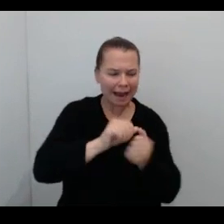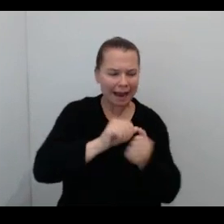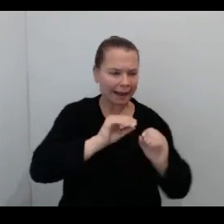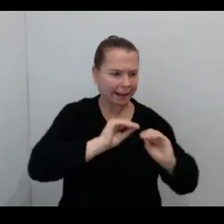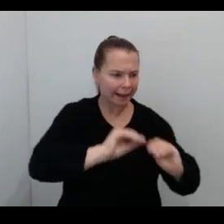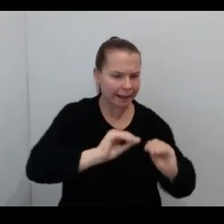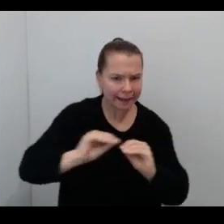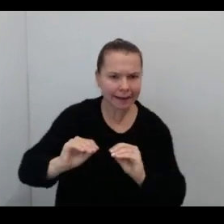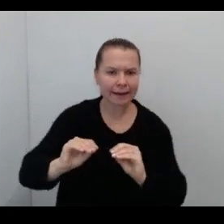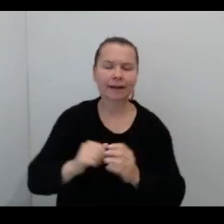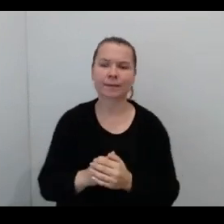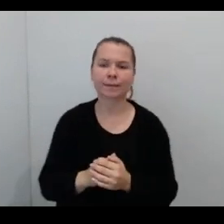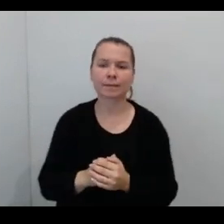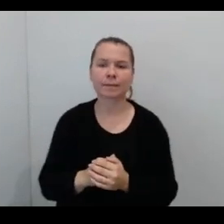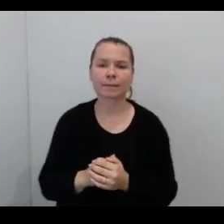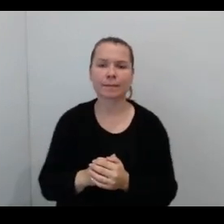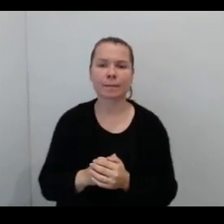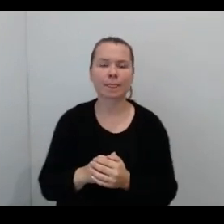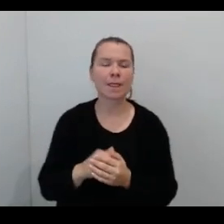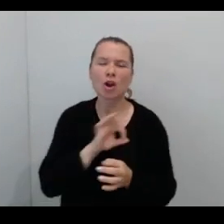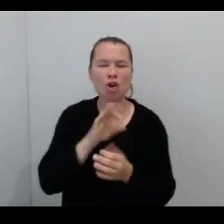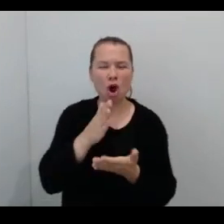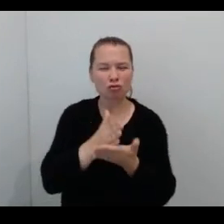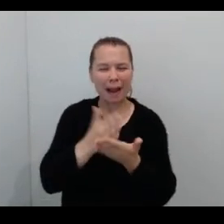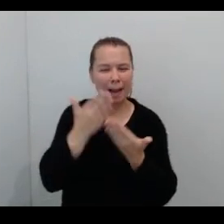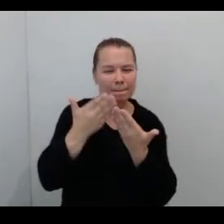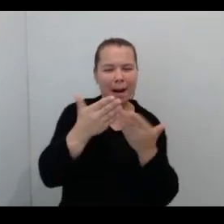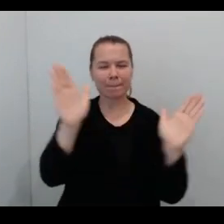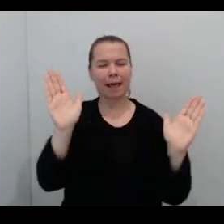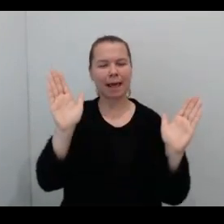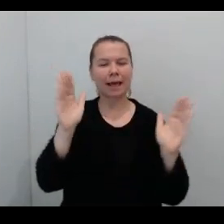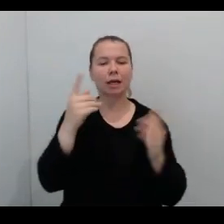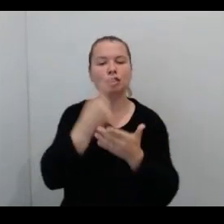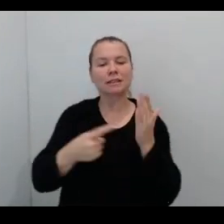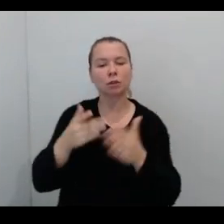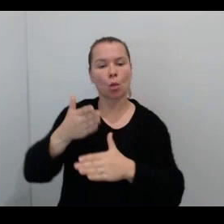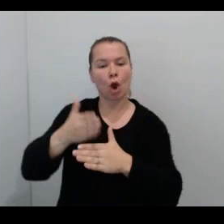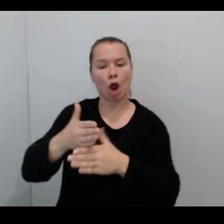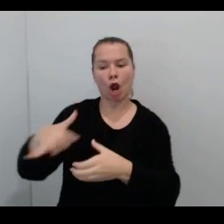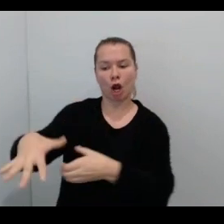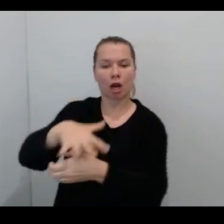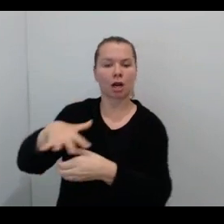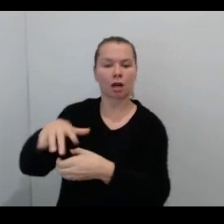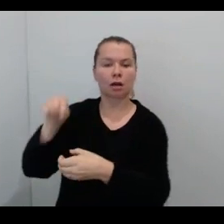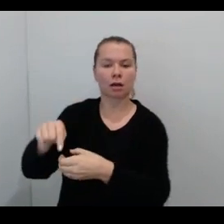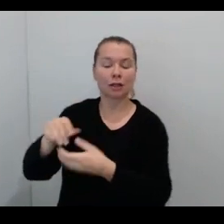It's not intended for the public, just for workers who are helping clients to connect